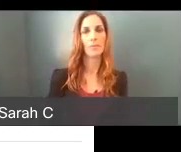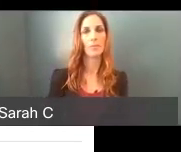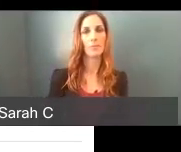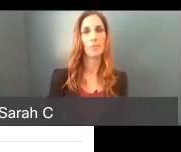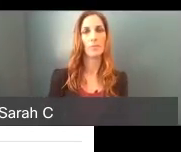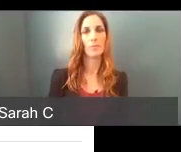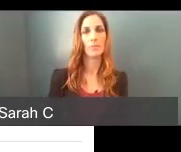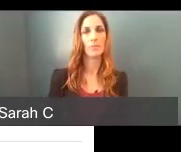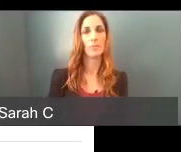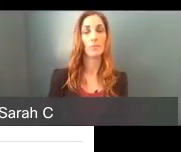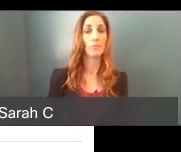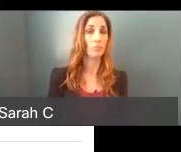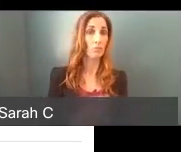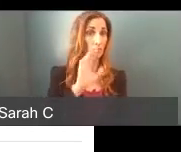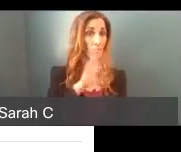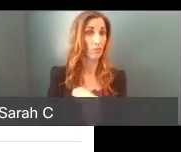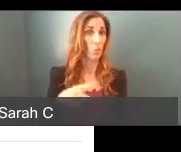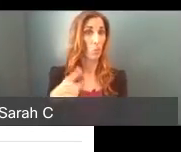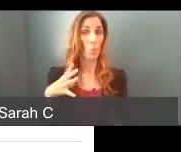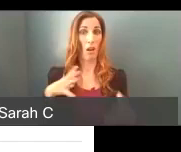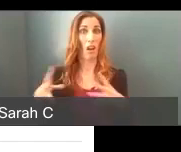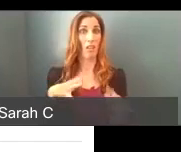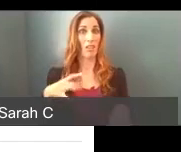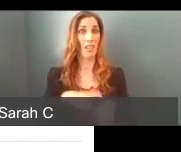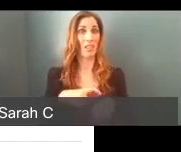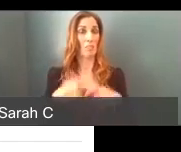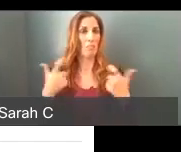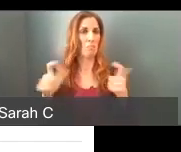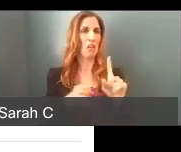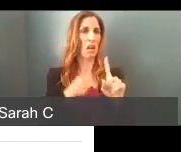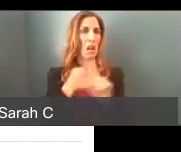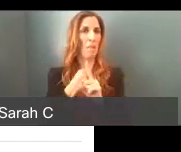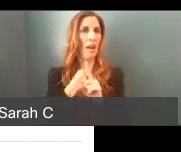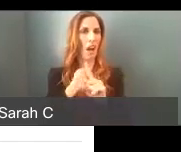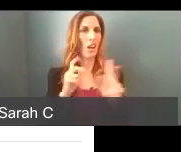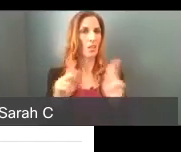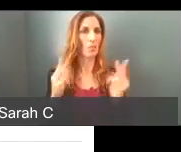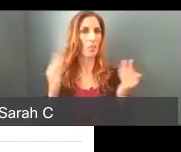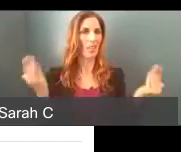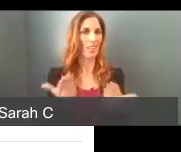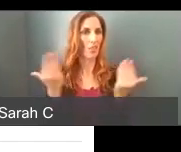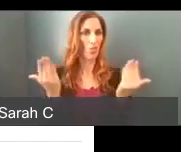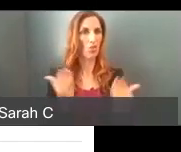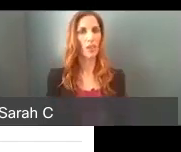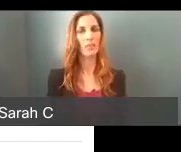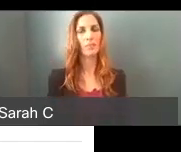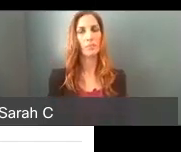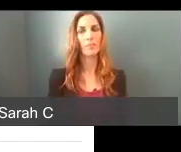on the cases here in the County and hopefully we'll continue this downward trend as we